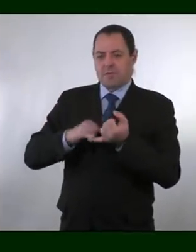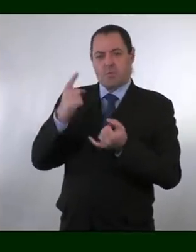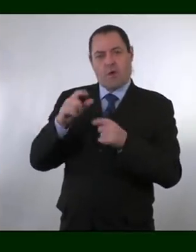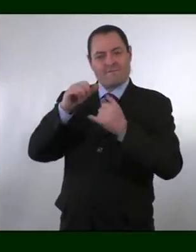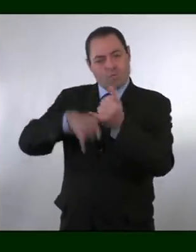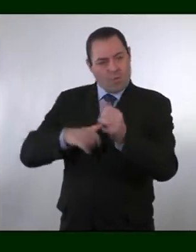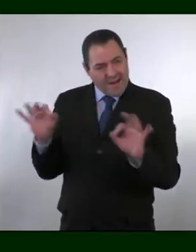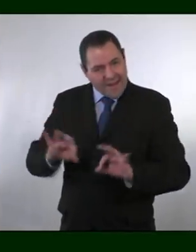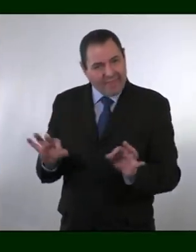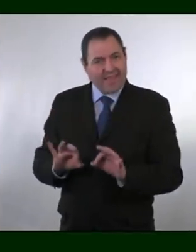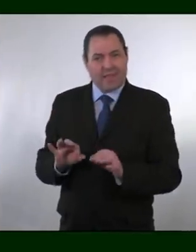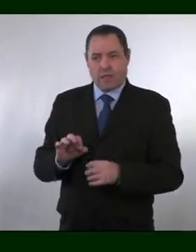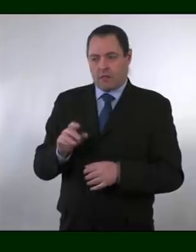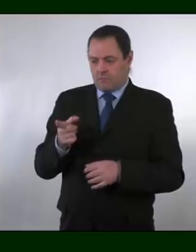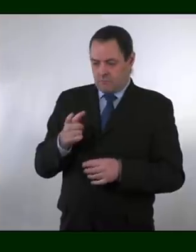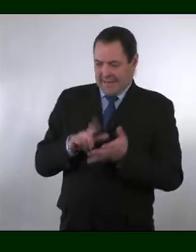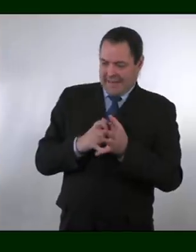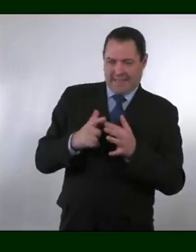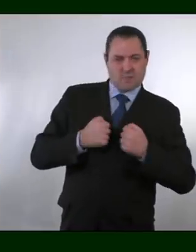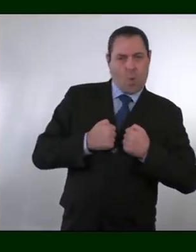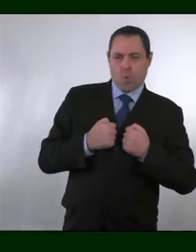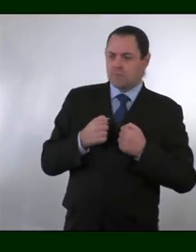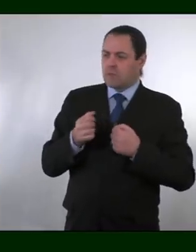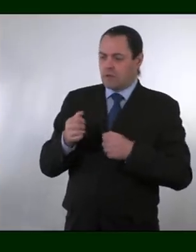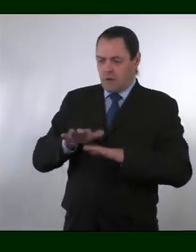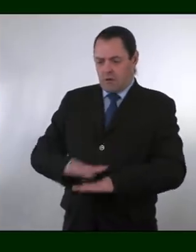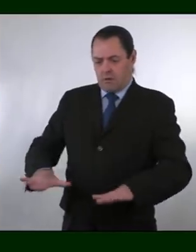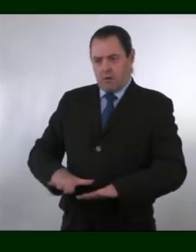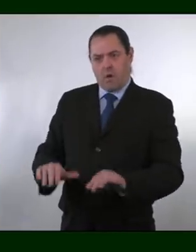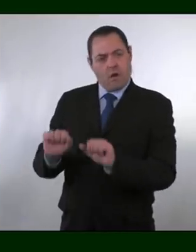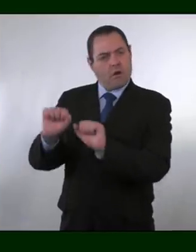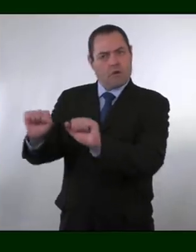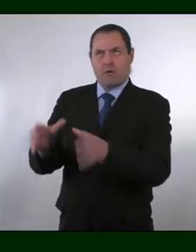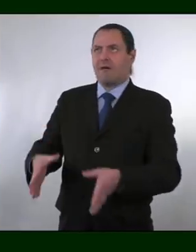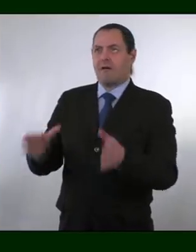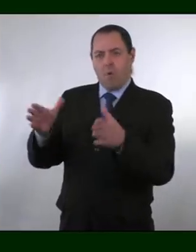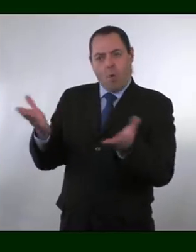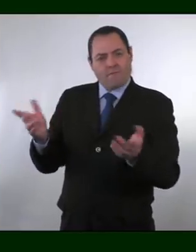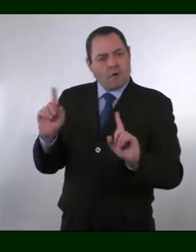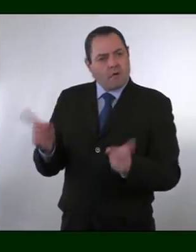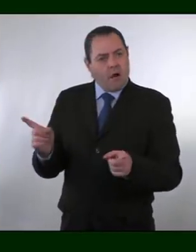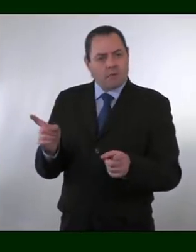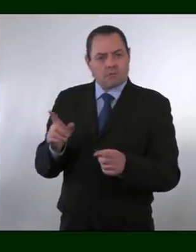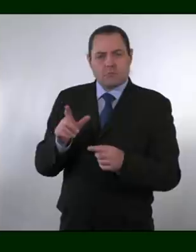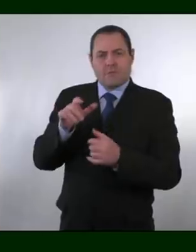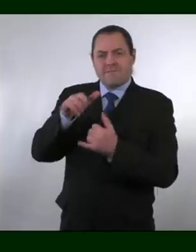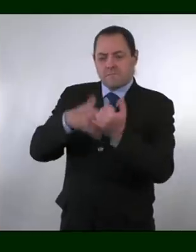are desperate to move but cannot because their flats are effectively valueless without the form. Will the Prime Minister update the House on what progress is being made by the